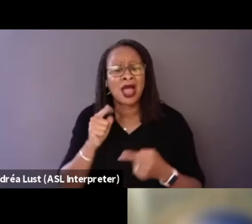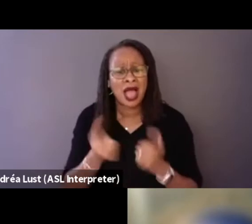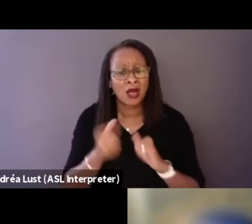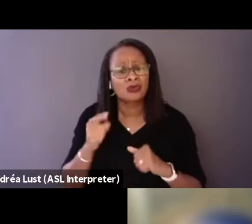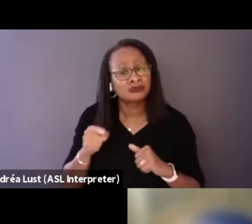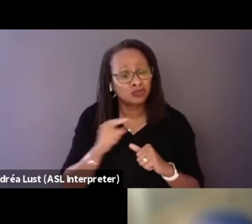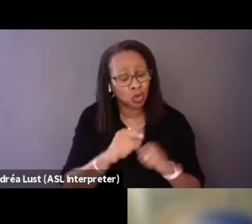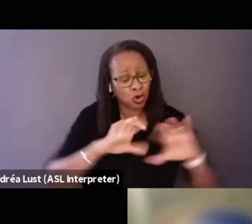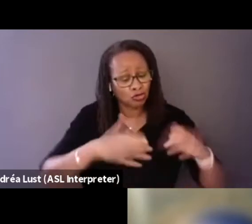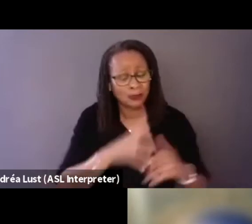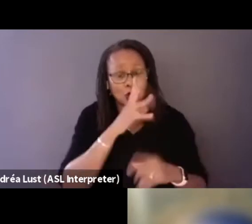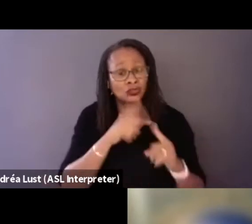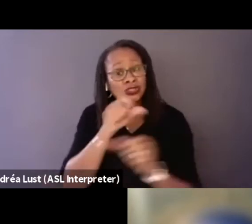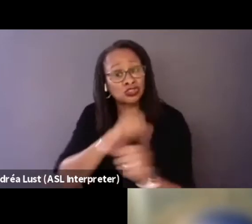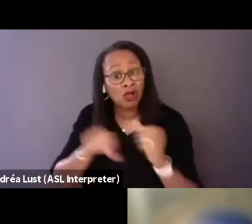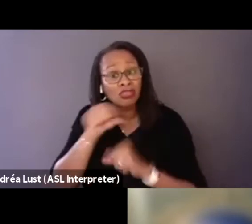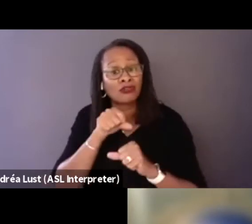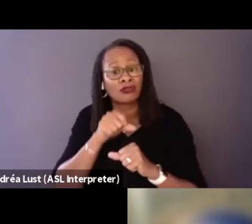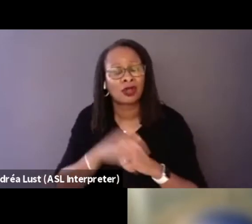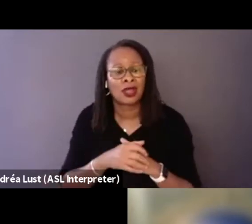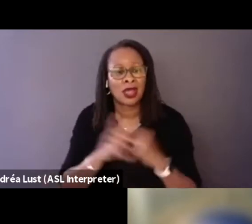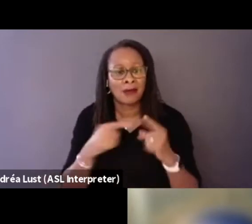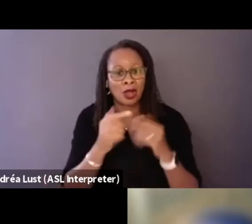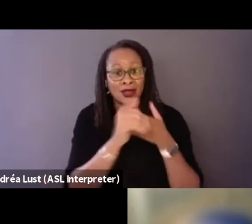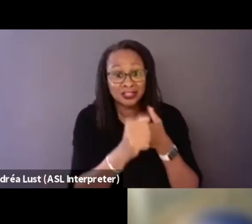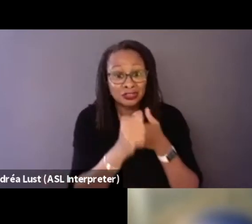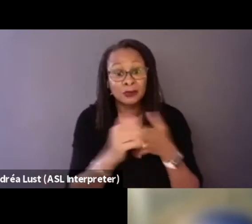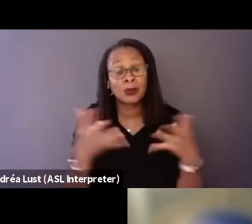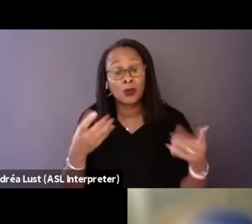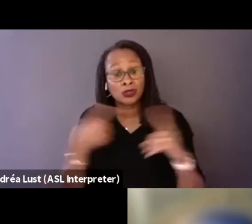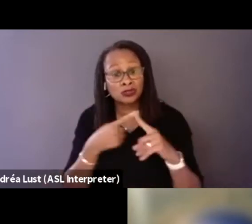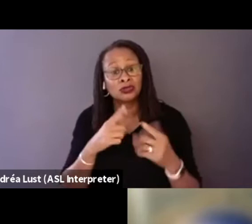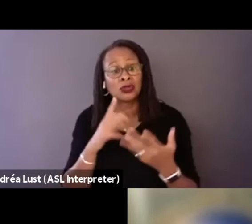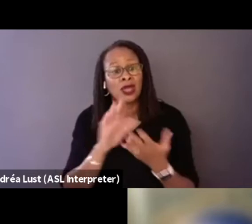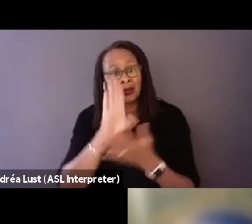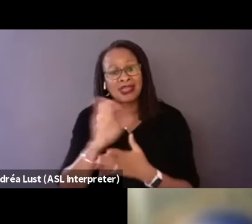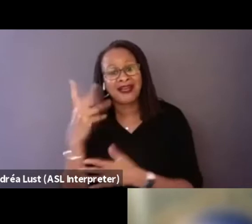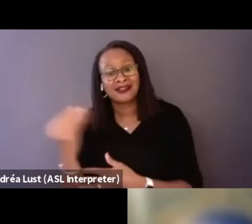amongst each other, leadership and wanting to be out there in front for your communities.